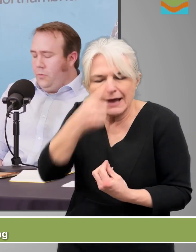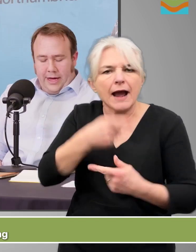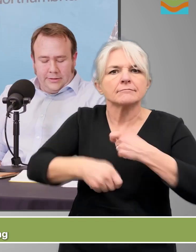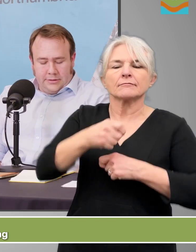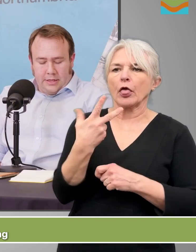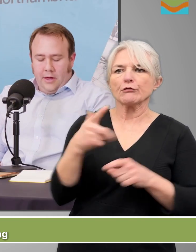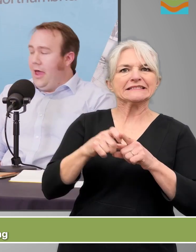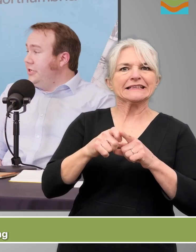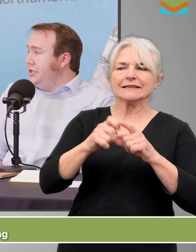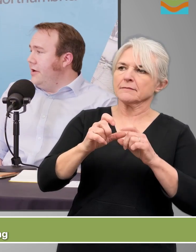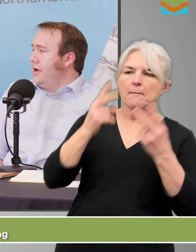offshore wind, engineering